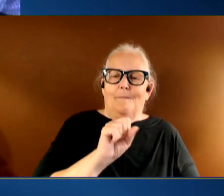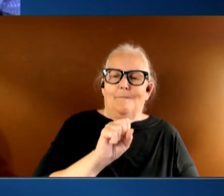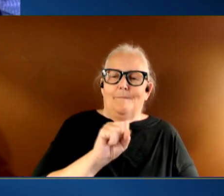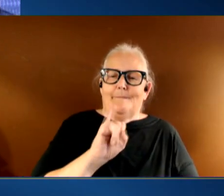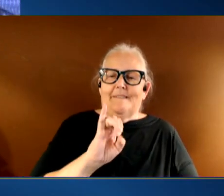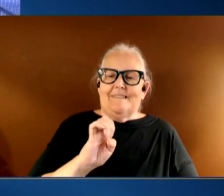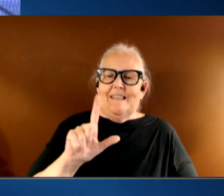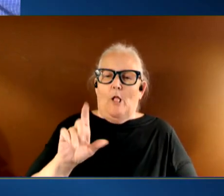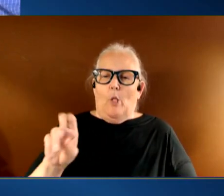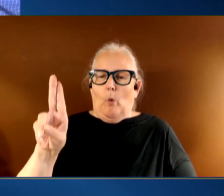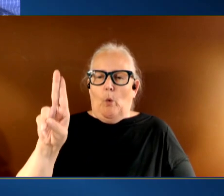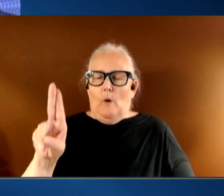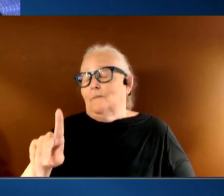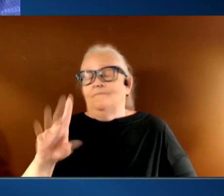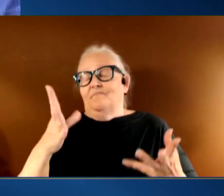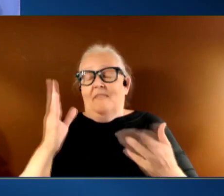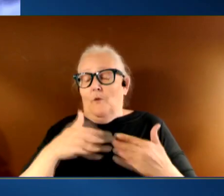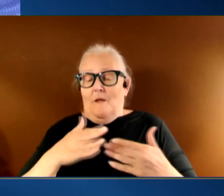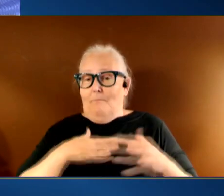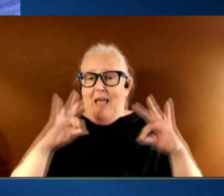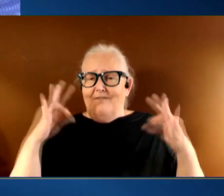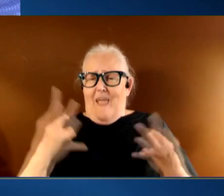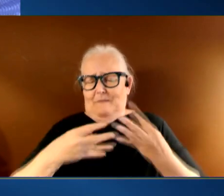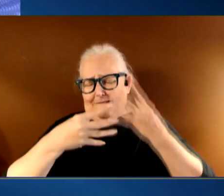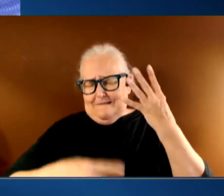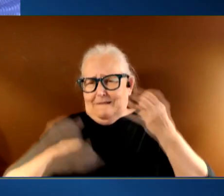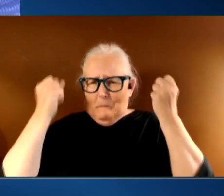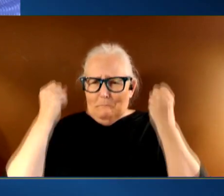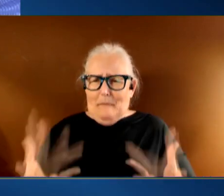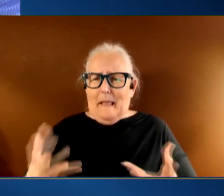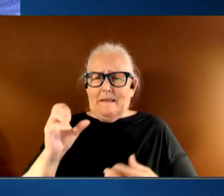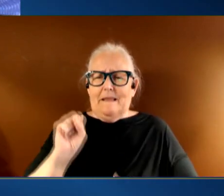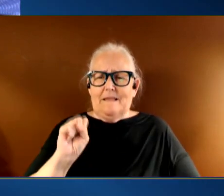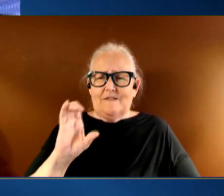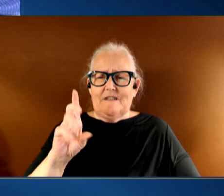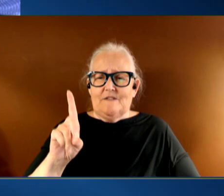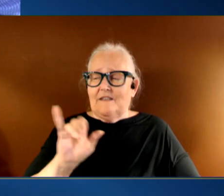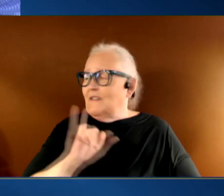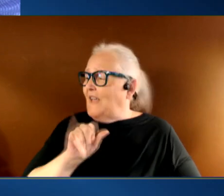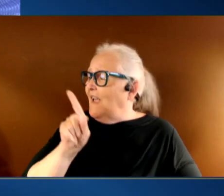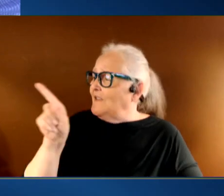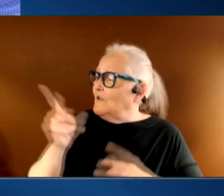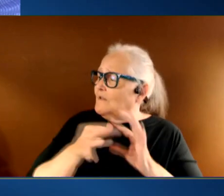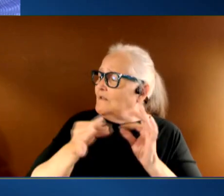cell disease. But like the young lady said, from Nigeria, they didn't talk about it. So, we didn't